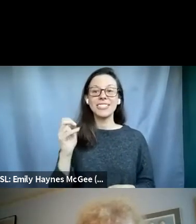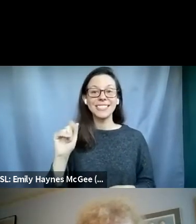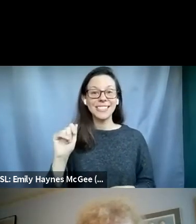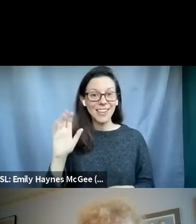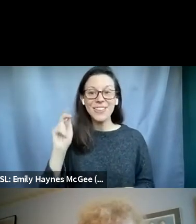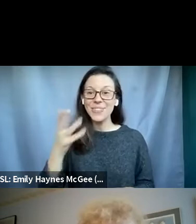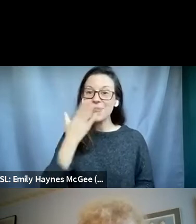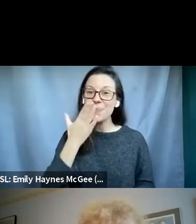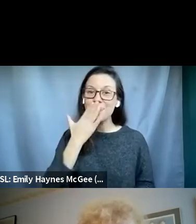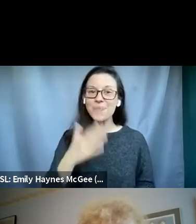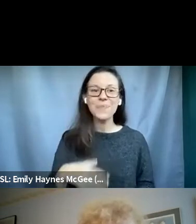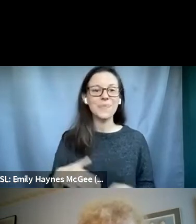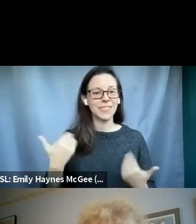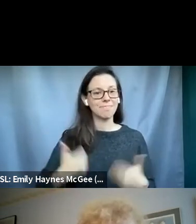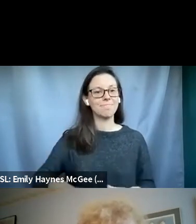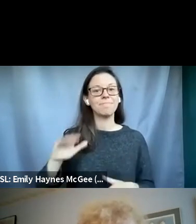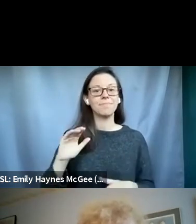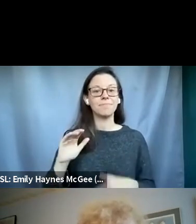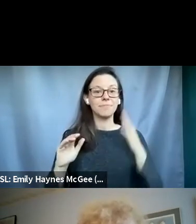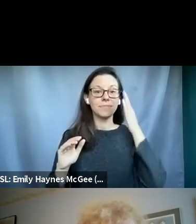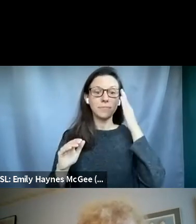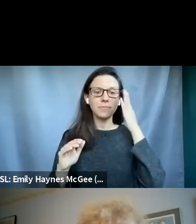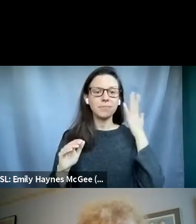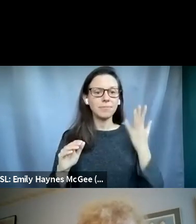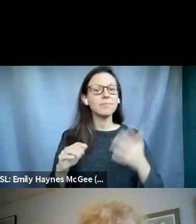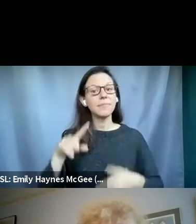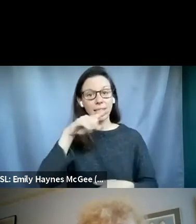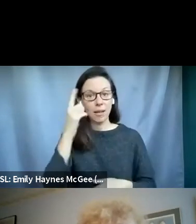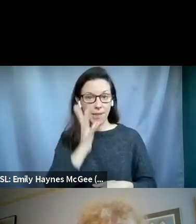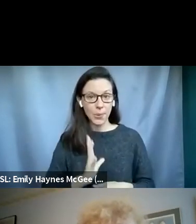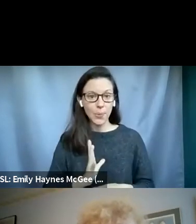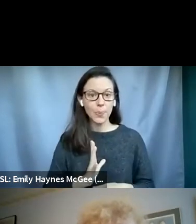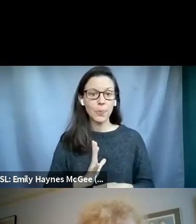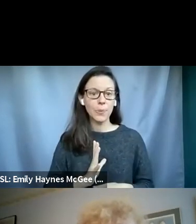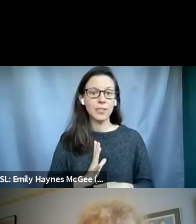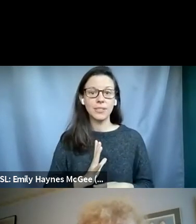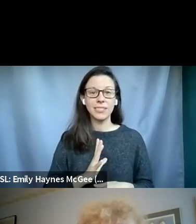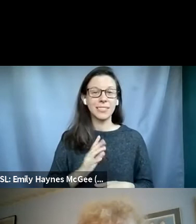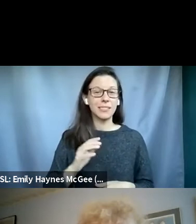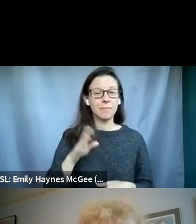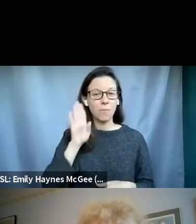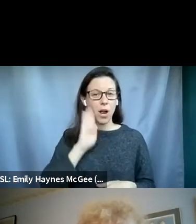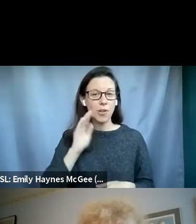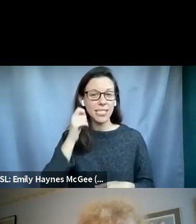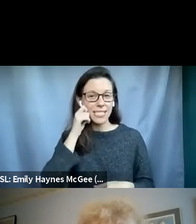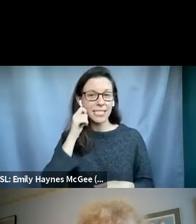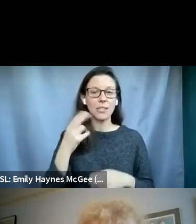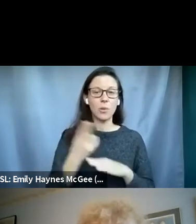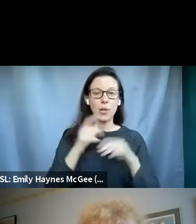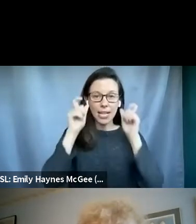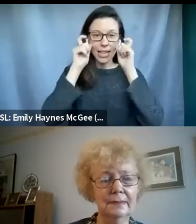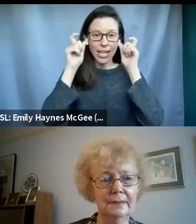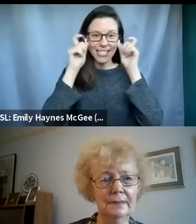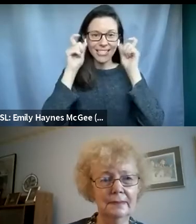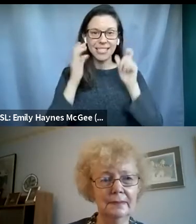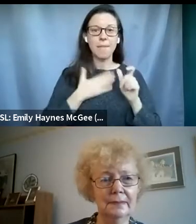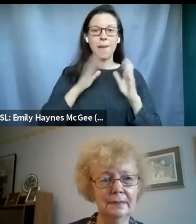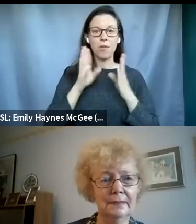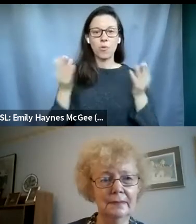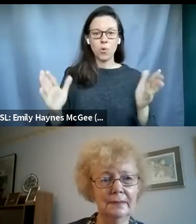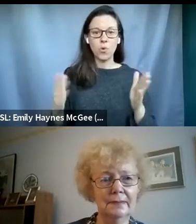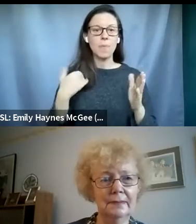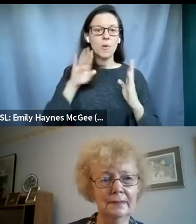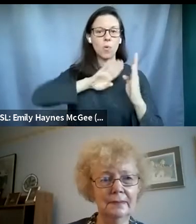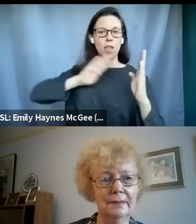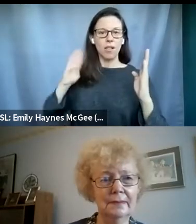And so I am a Black woman who has brown skin and in my room, my walls are actually a pale